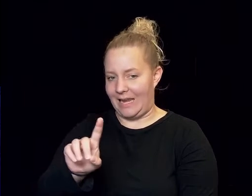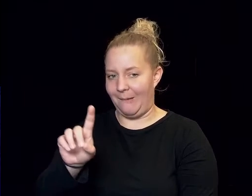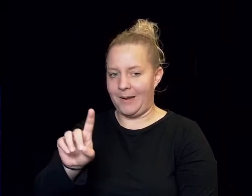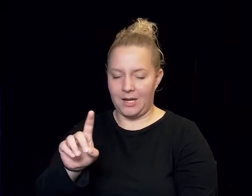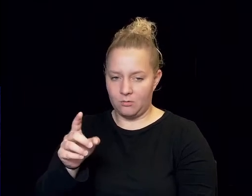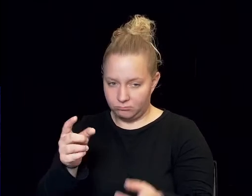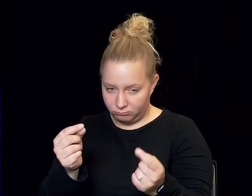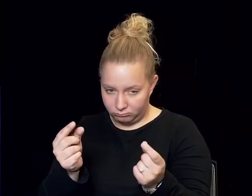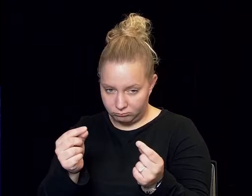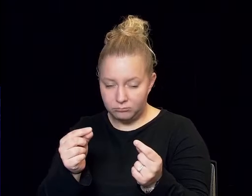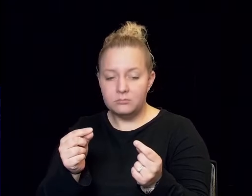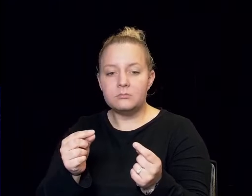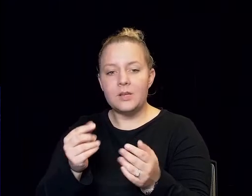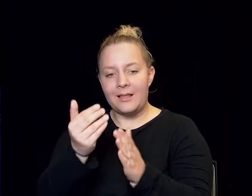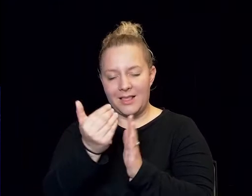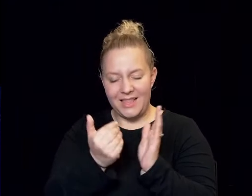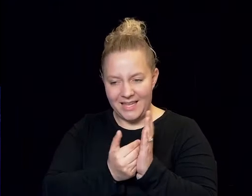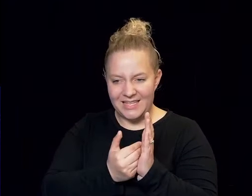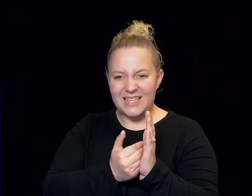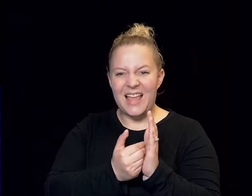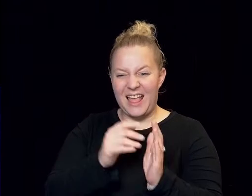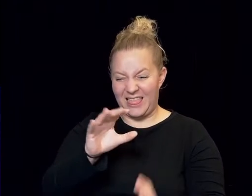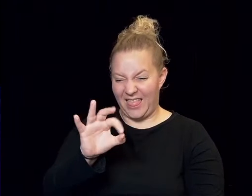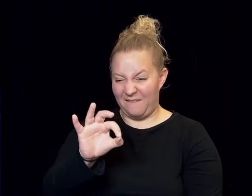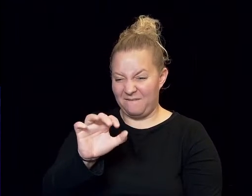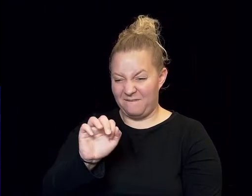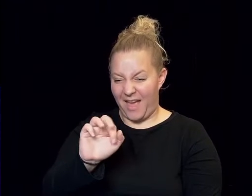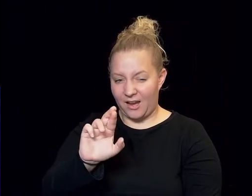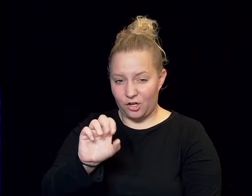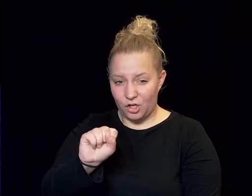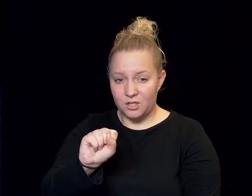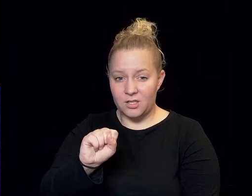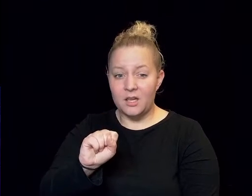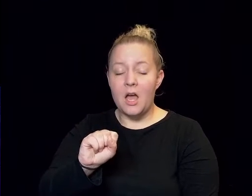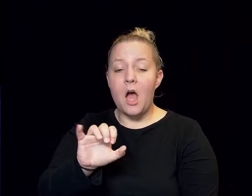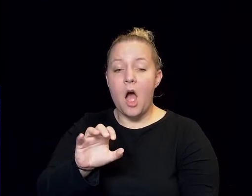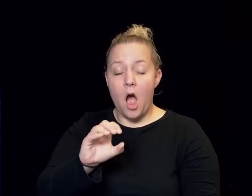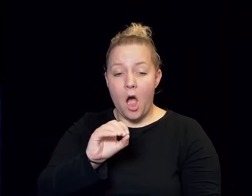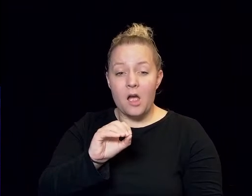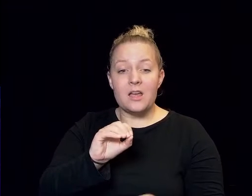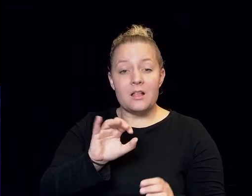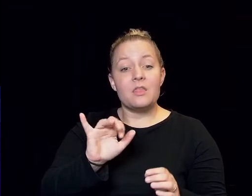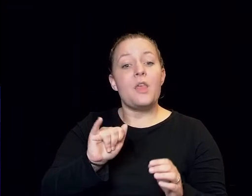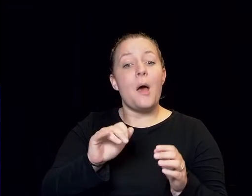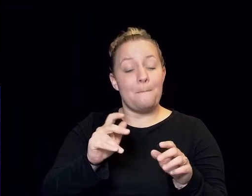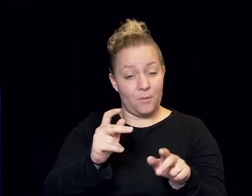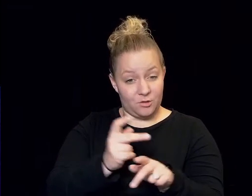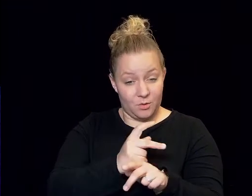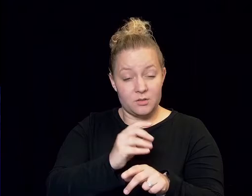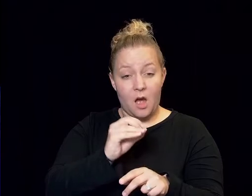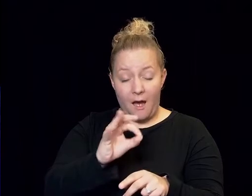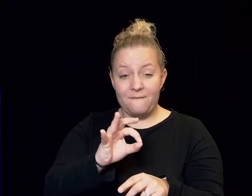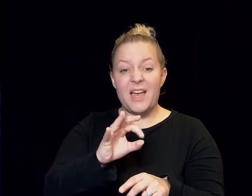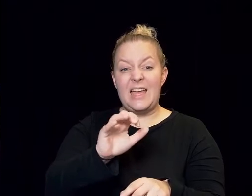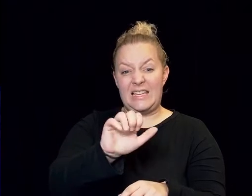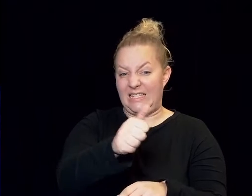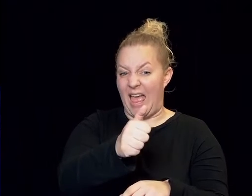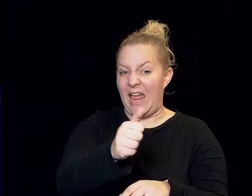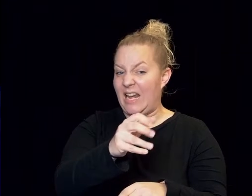factors, or not the factors, the multiples of 10 and the multiples of 2. So, the multiples of 10 are 10